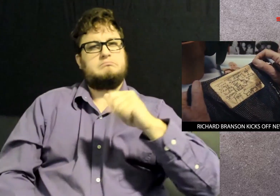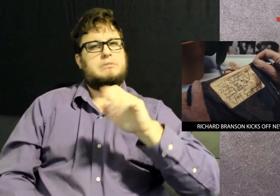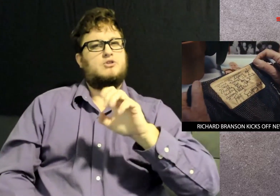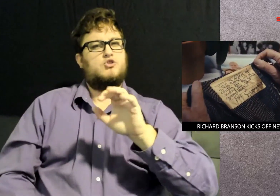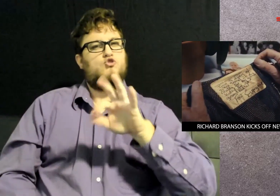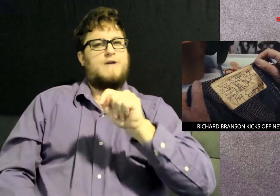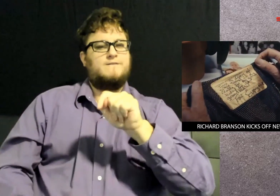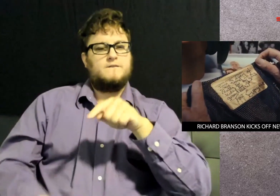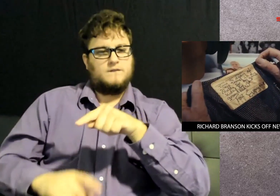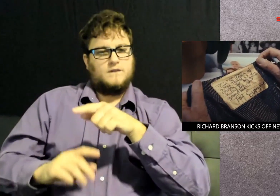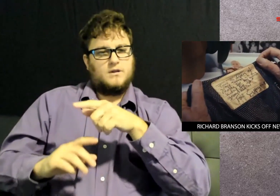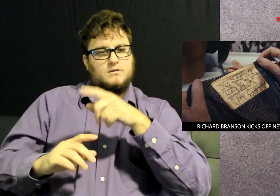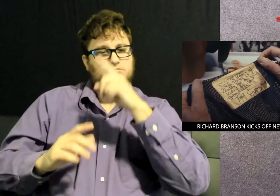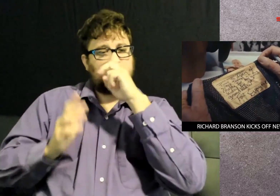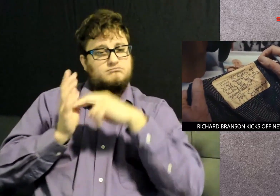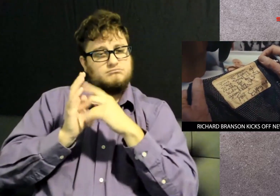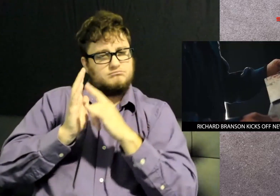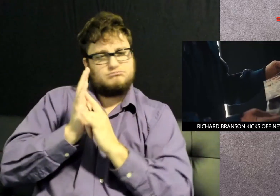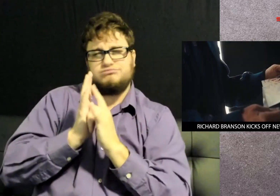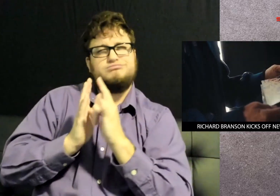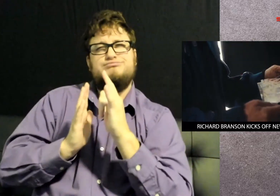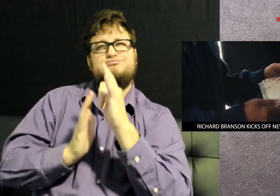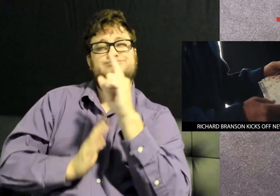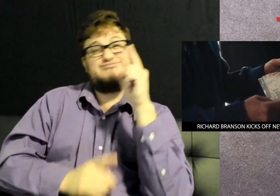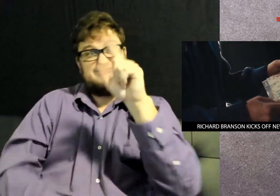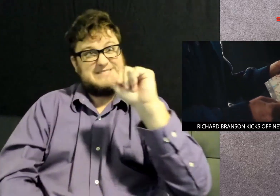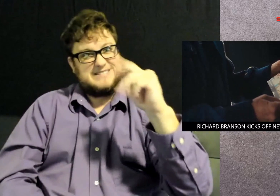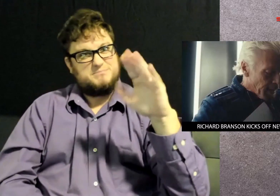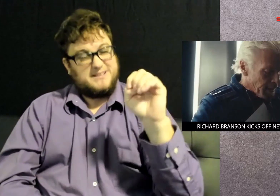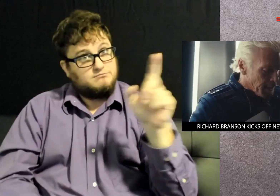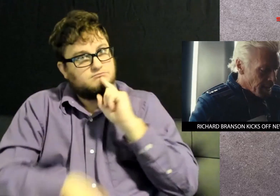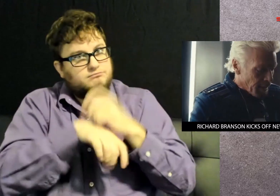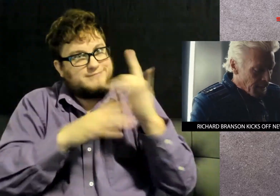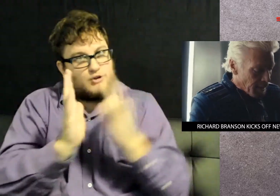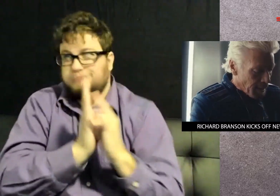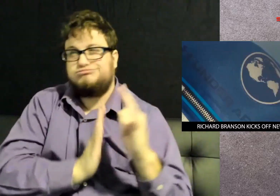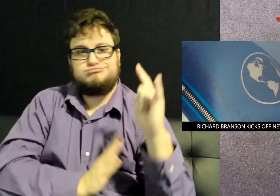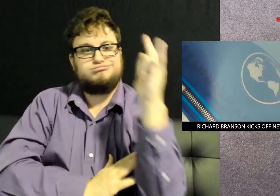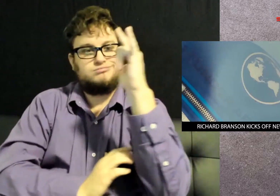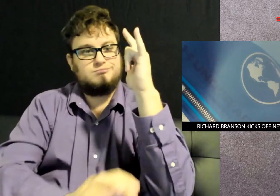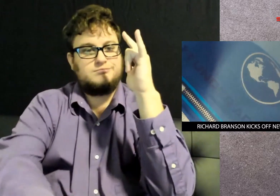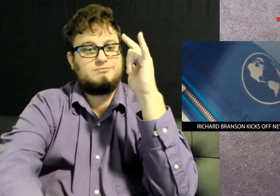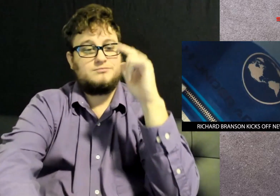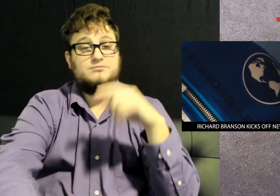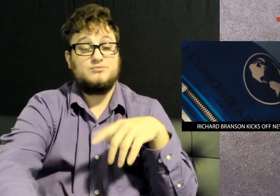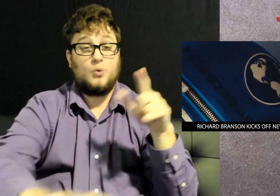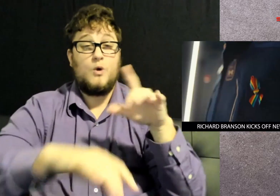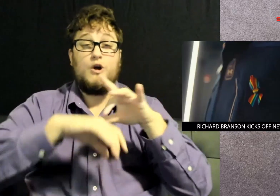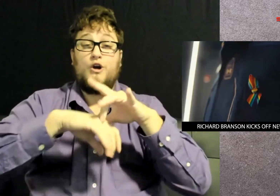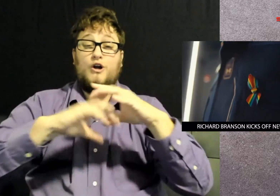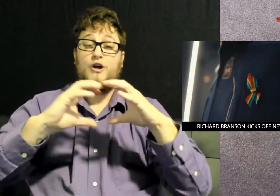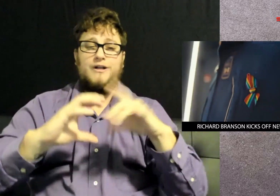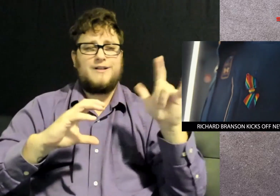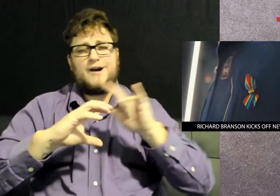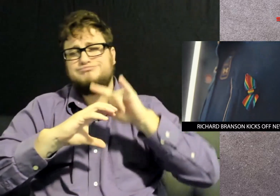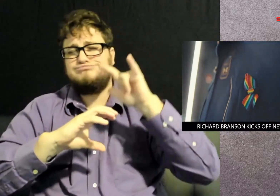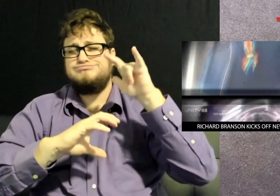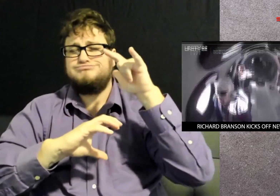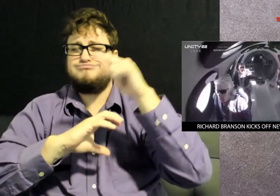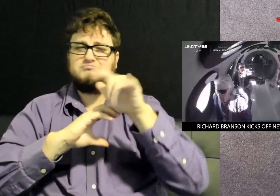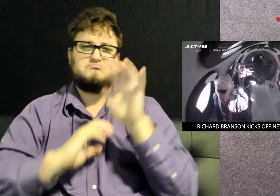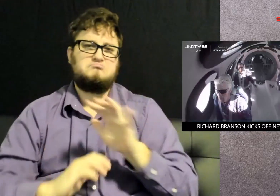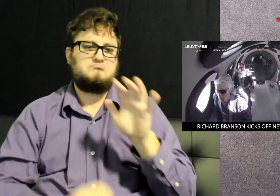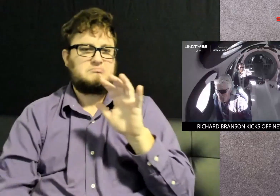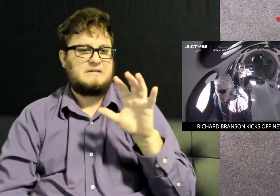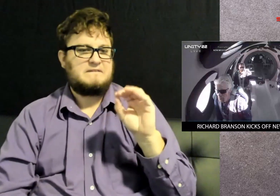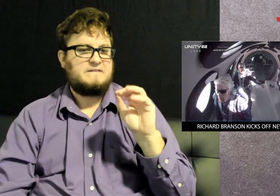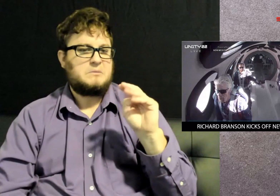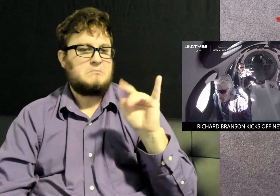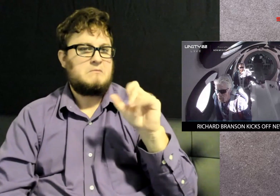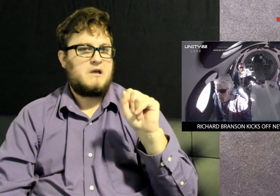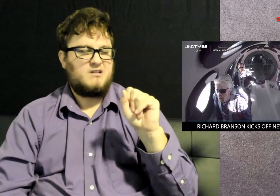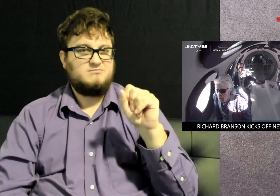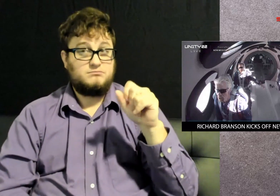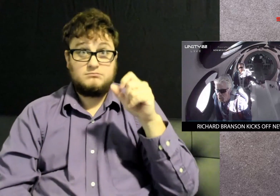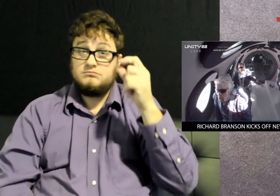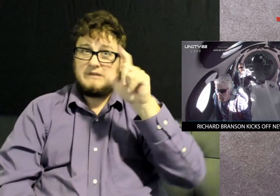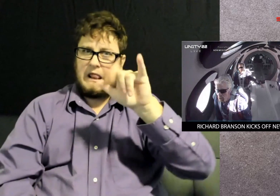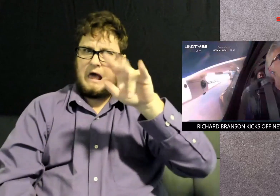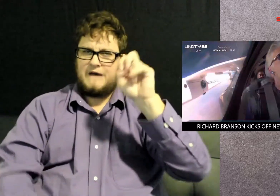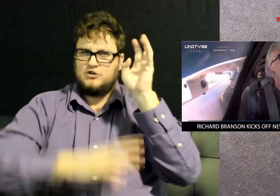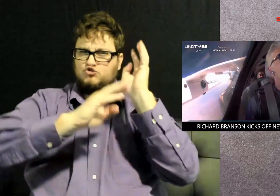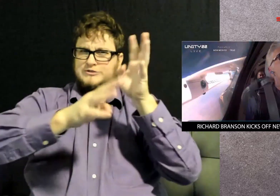own self-funded spacecraft the 50 mile journey above earth was captured